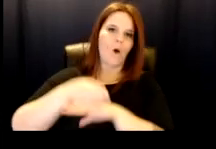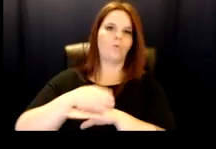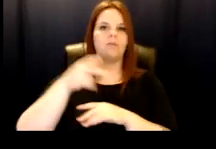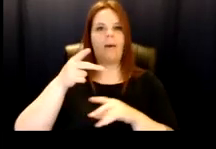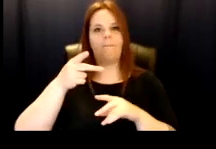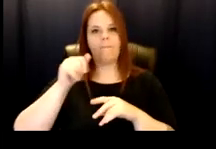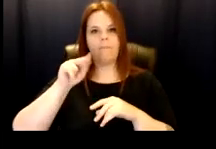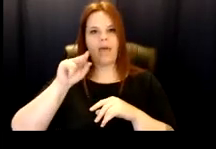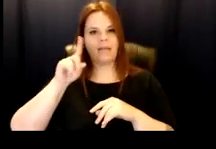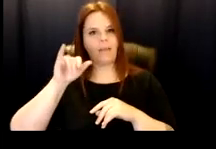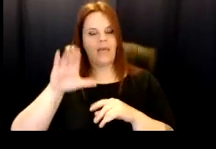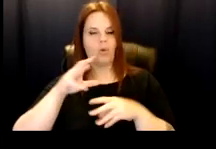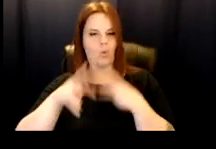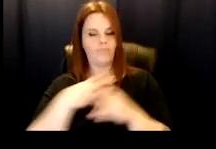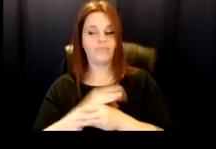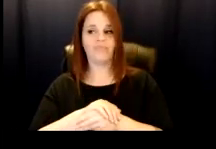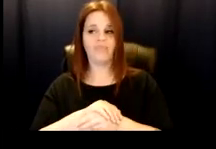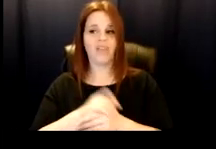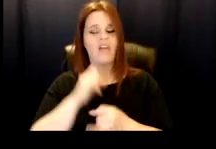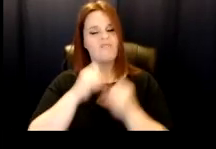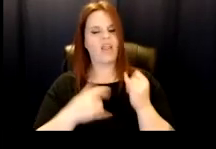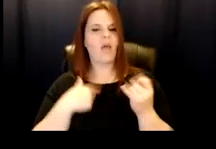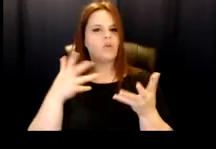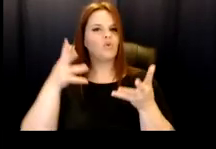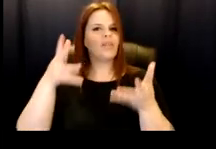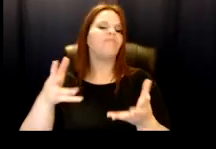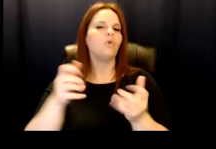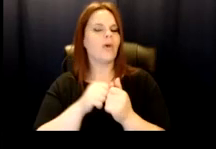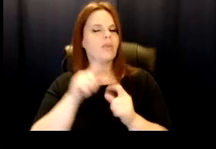leave you all with questions to reflect upon as you participate in this conference and